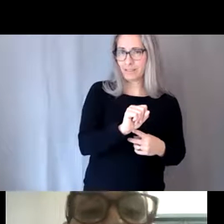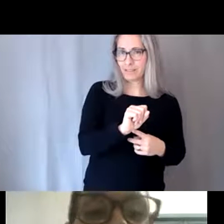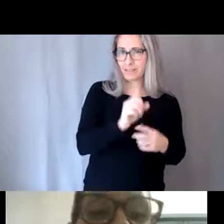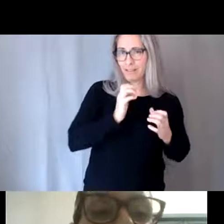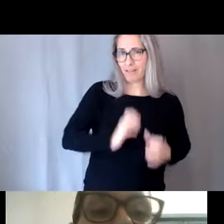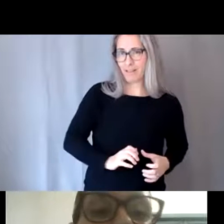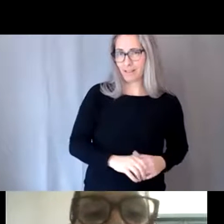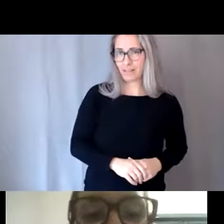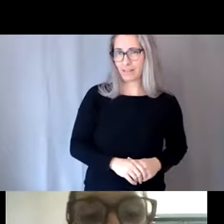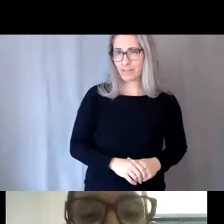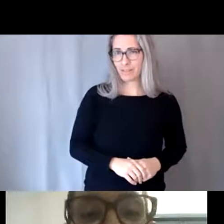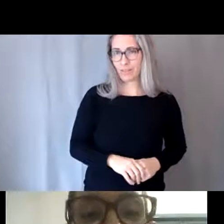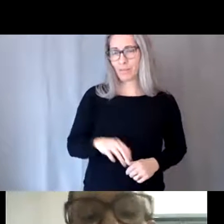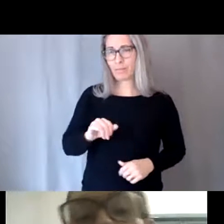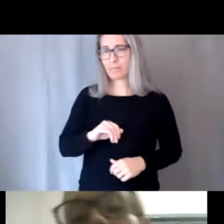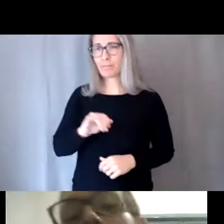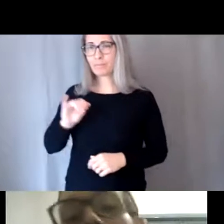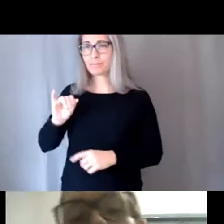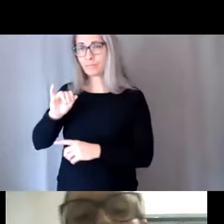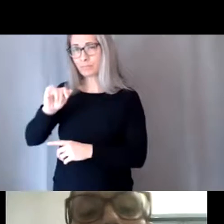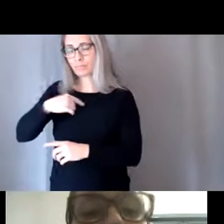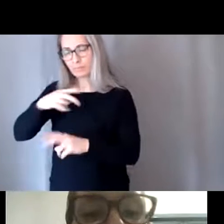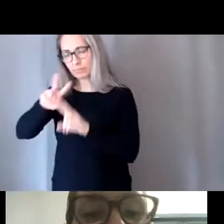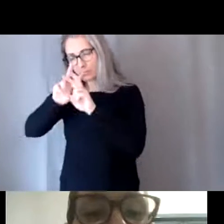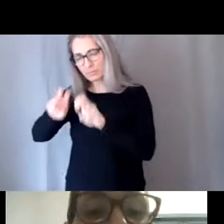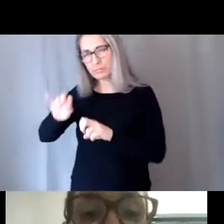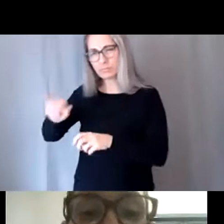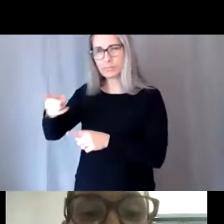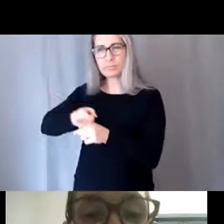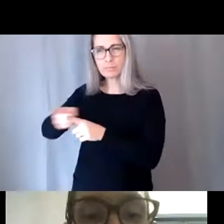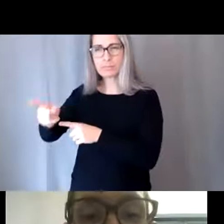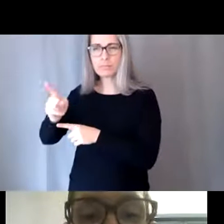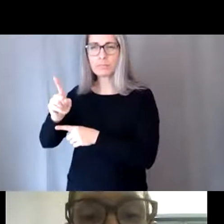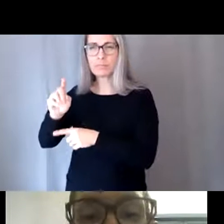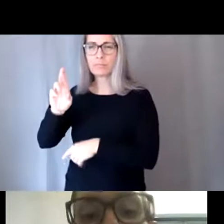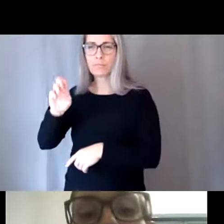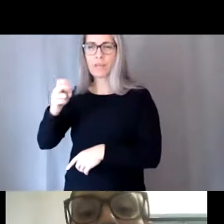rehabilitation laboratory it was possible to partially observe